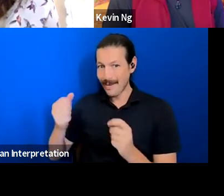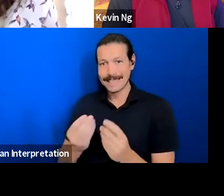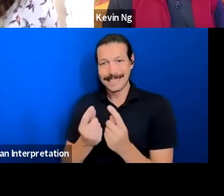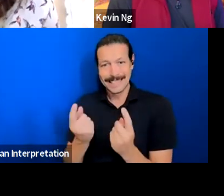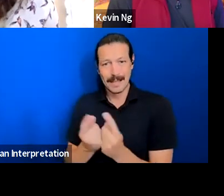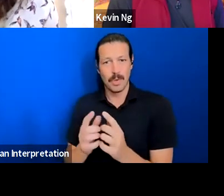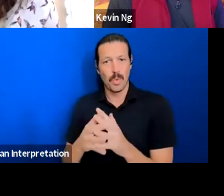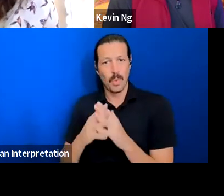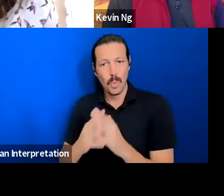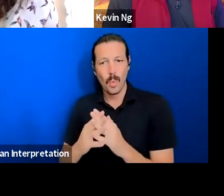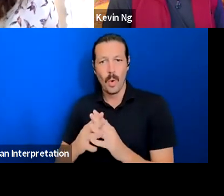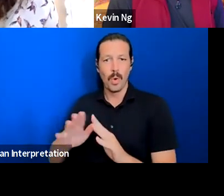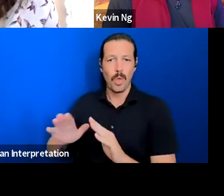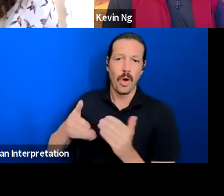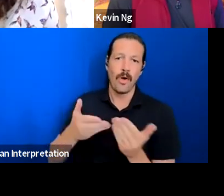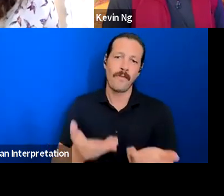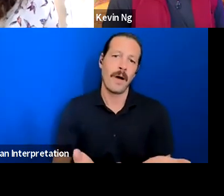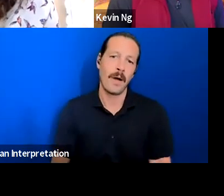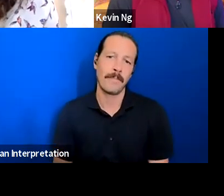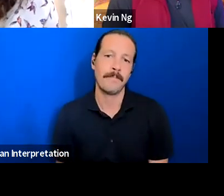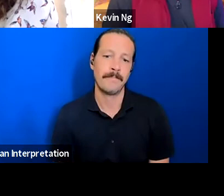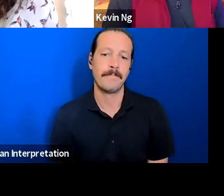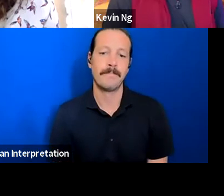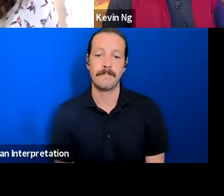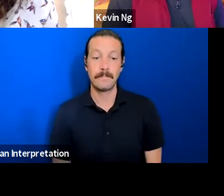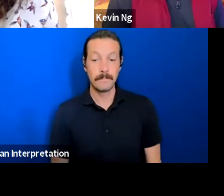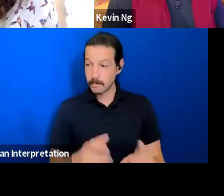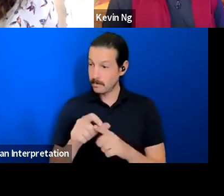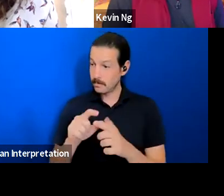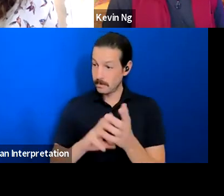Dane, anything else to add on that? >>DANE: Just a little bit, if you are selected